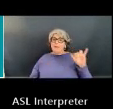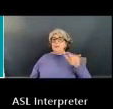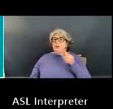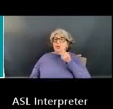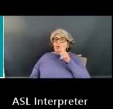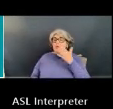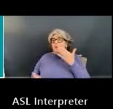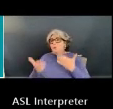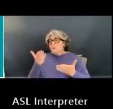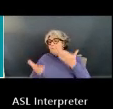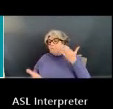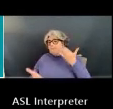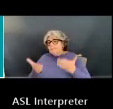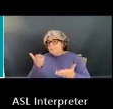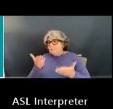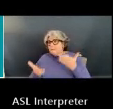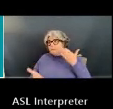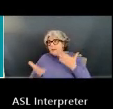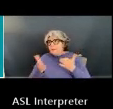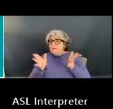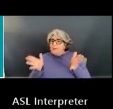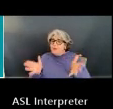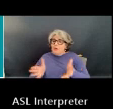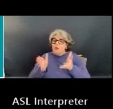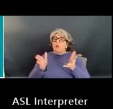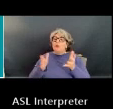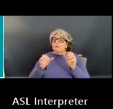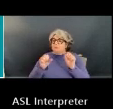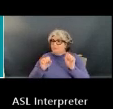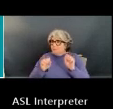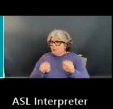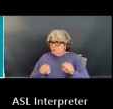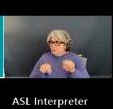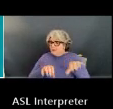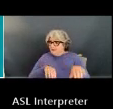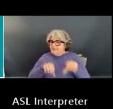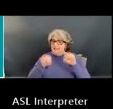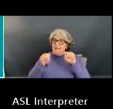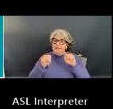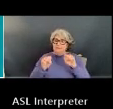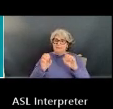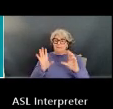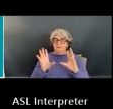maybe is encouraged to take these seminar courses that you will offer.